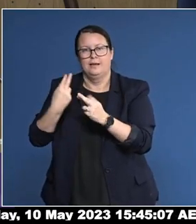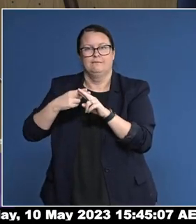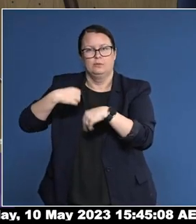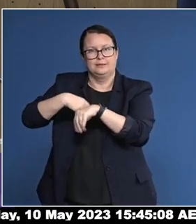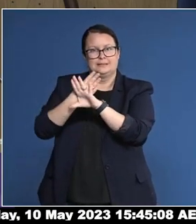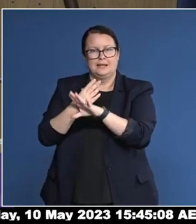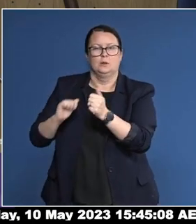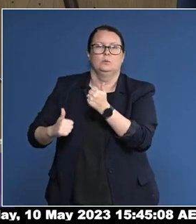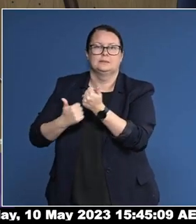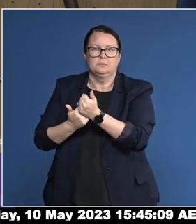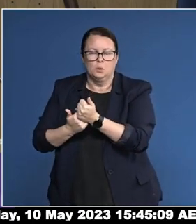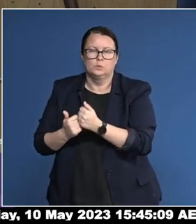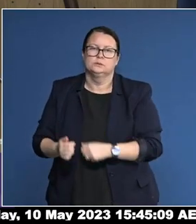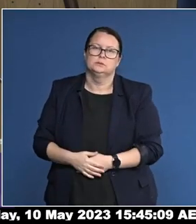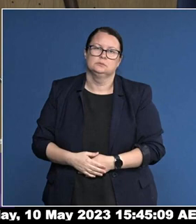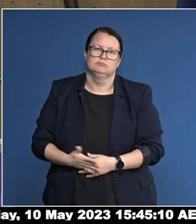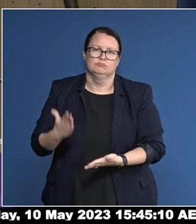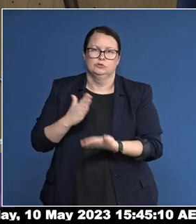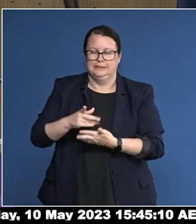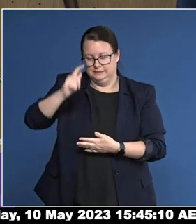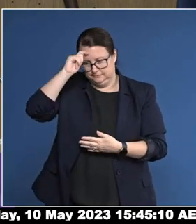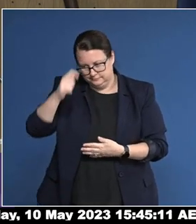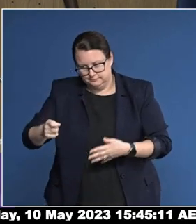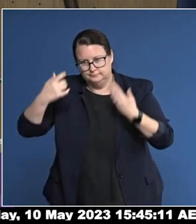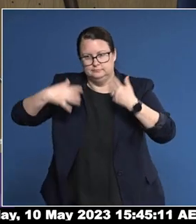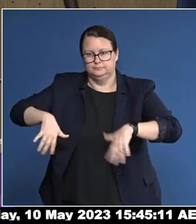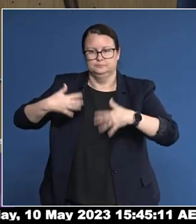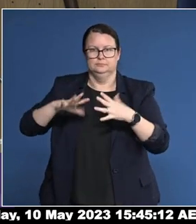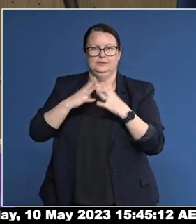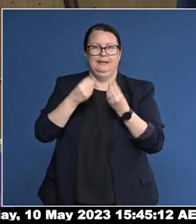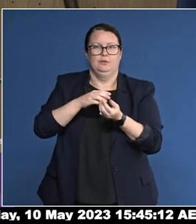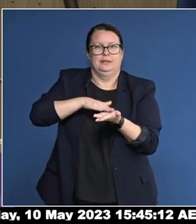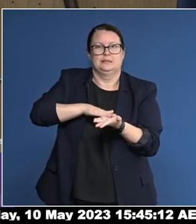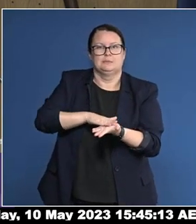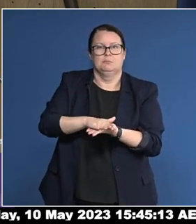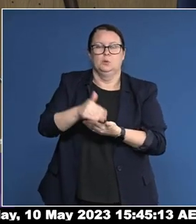It is a great credit to them that the hearing has proceeded as smoothly as it has